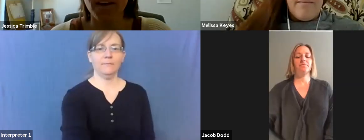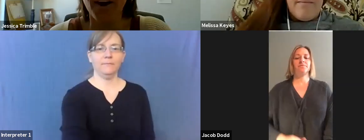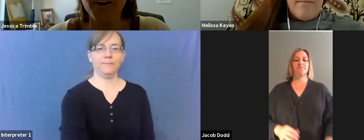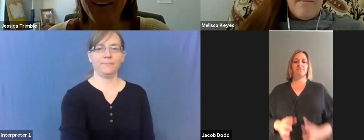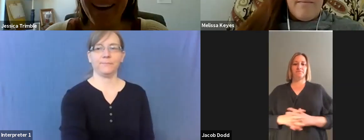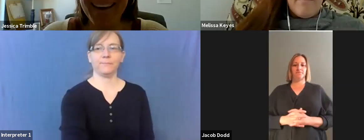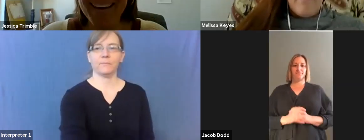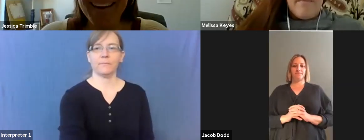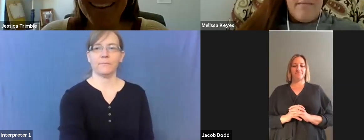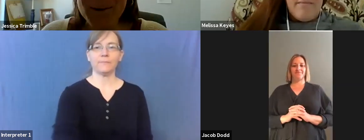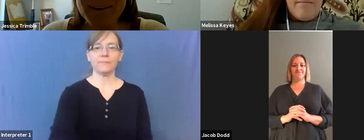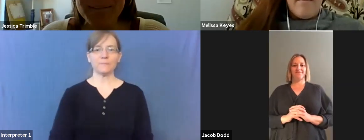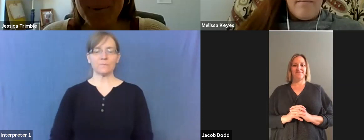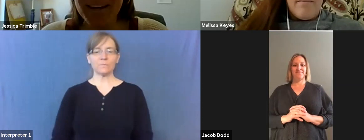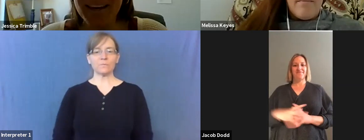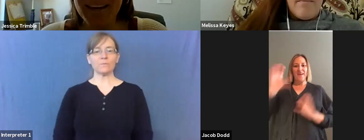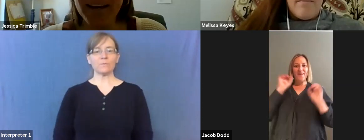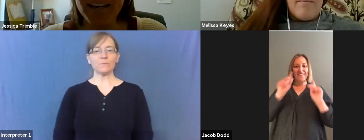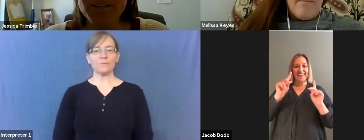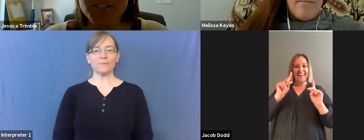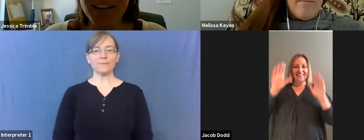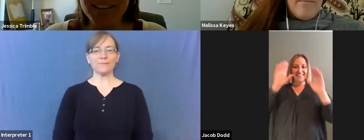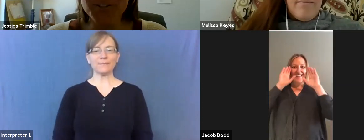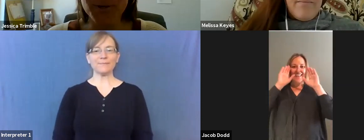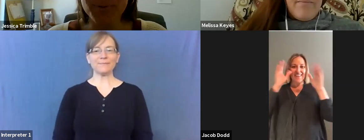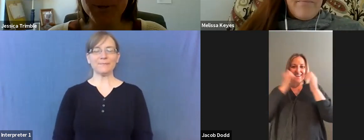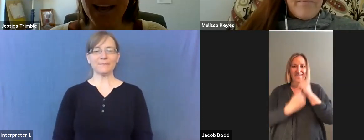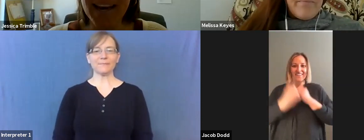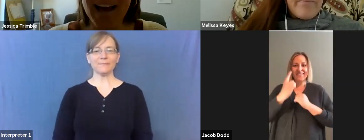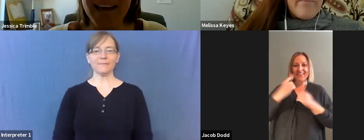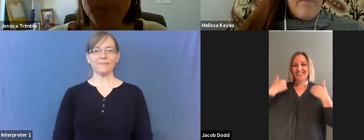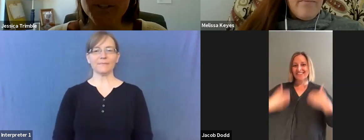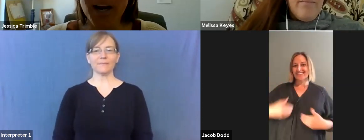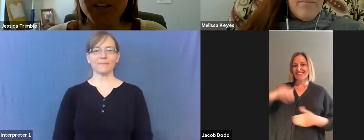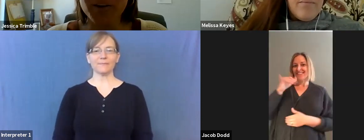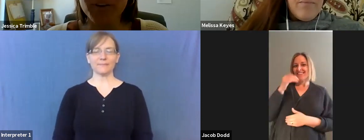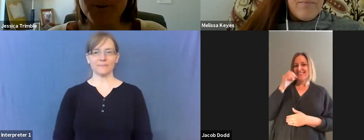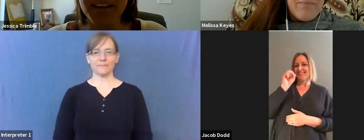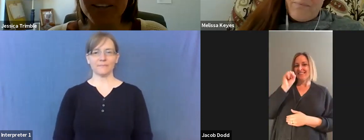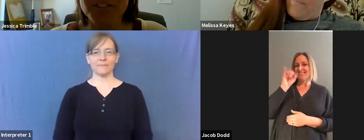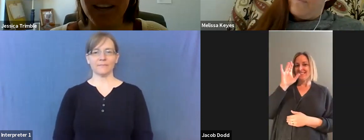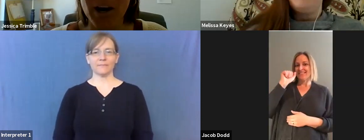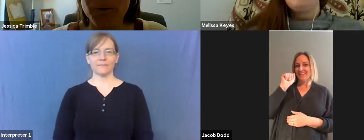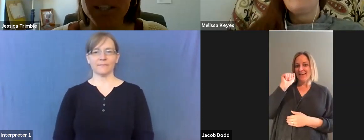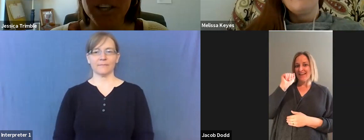Okay, hello, everybody. My name is, Jessica Trimble, and I am the Director of Communication and Outreach